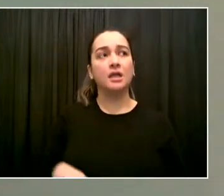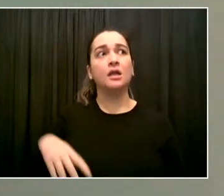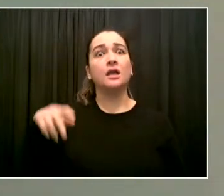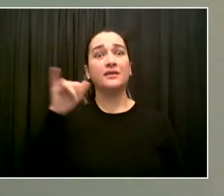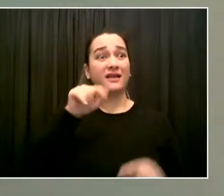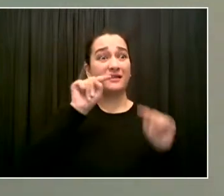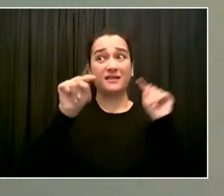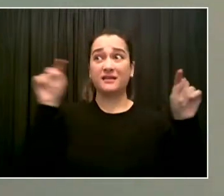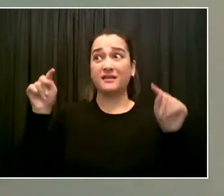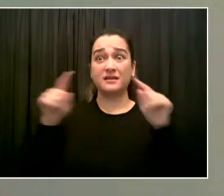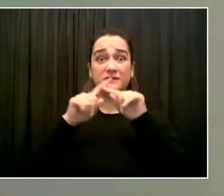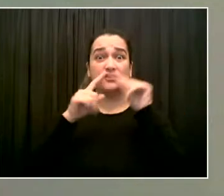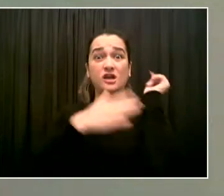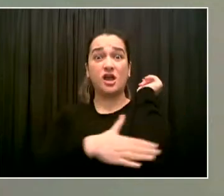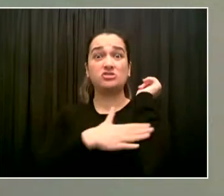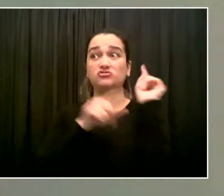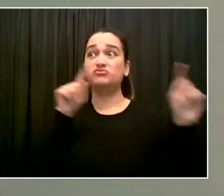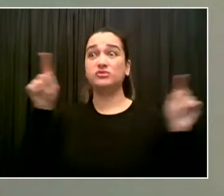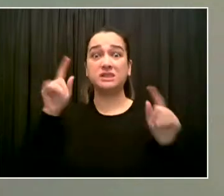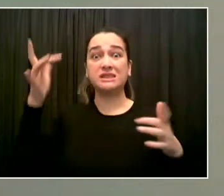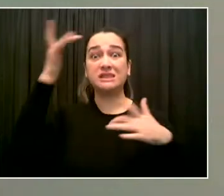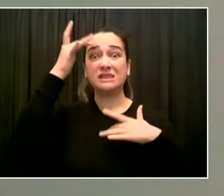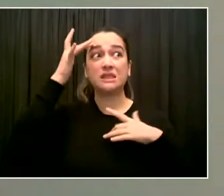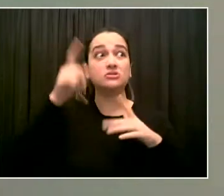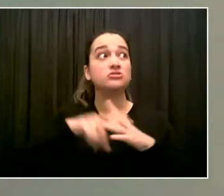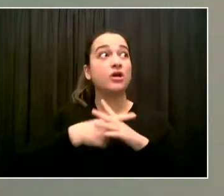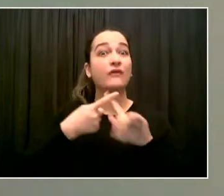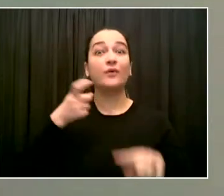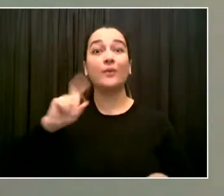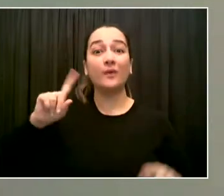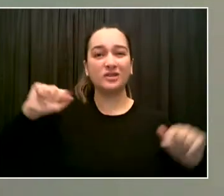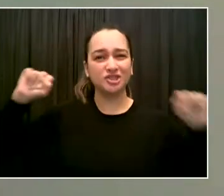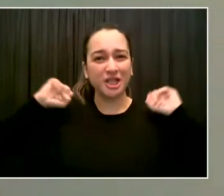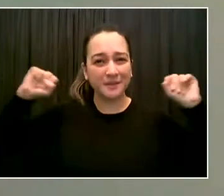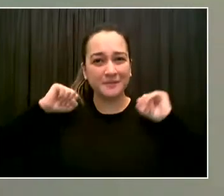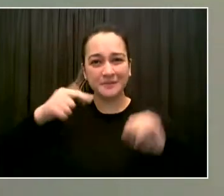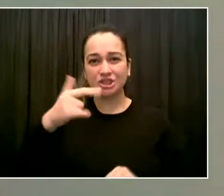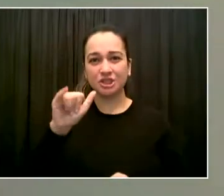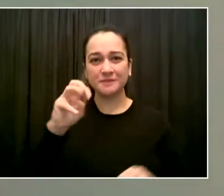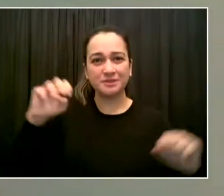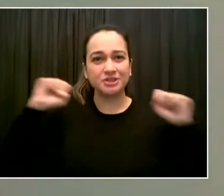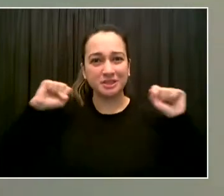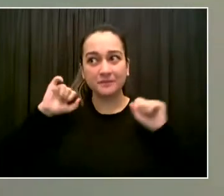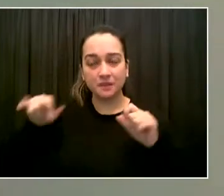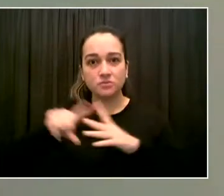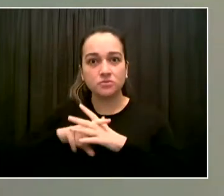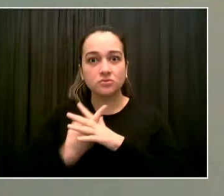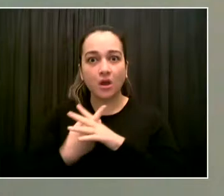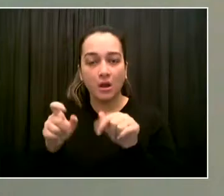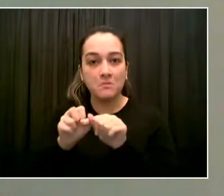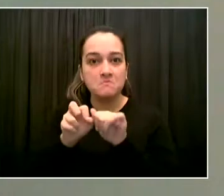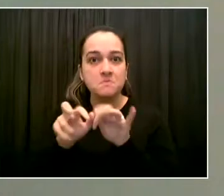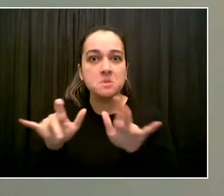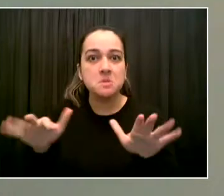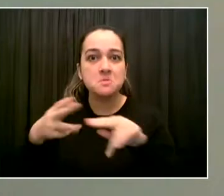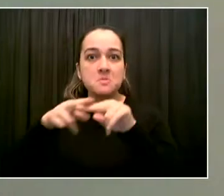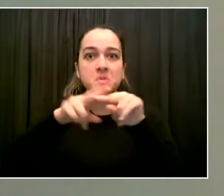AND GROUP FITNESS CENTERS. LIKE ANY TYPE OF SETTING THERE ARE E CERTAINLY WAYS TO TRY AND MAKE THINGS SSAFER R T BUWE